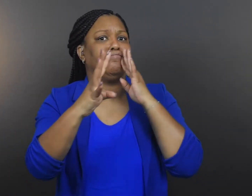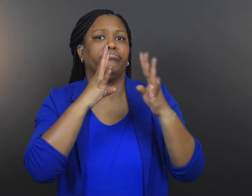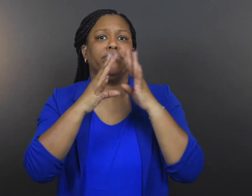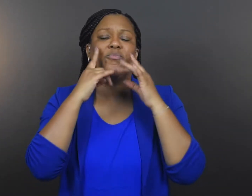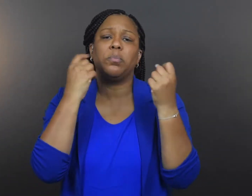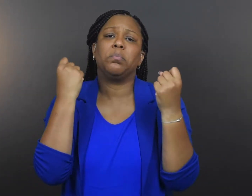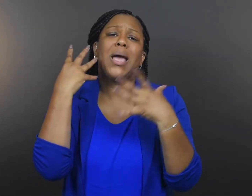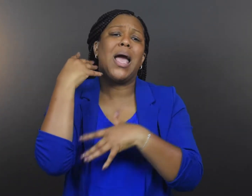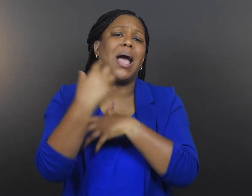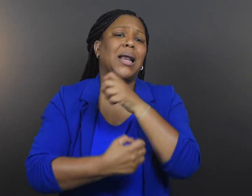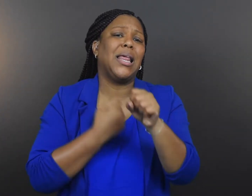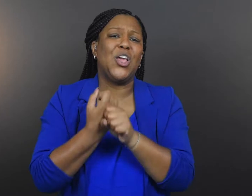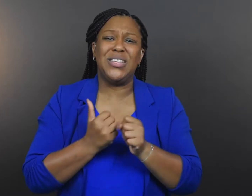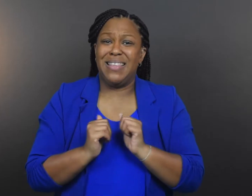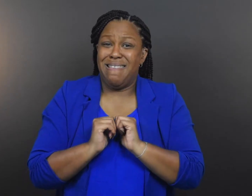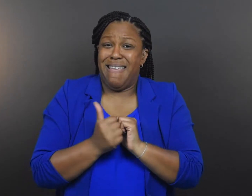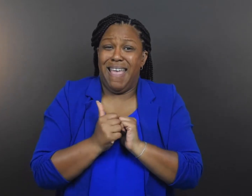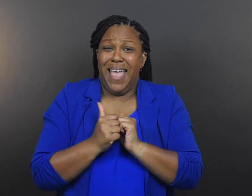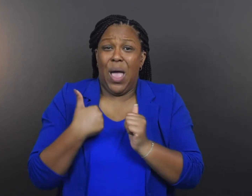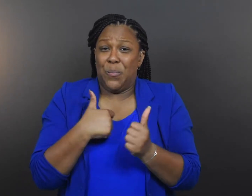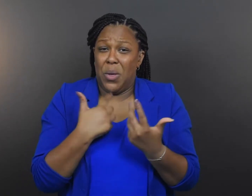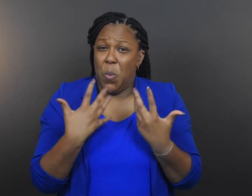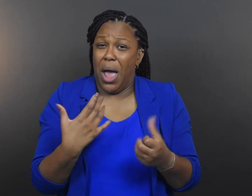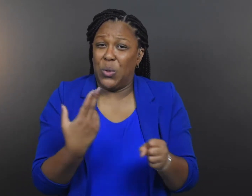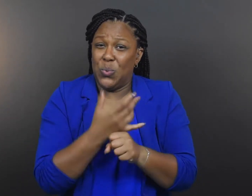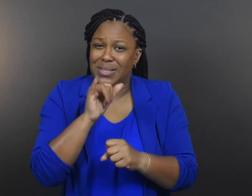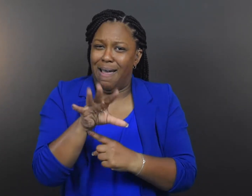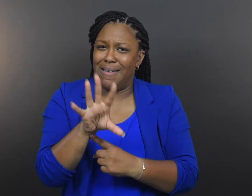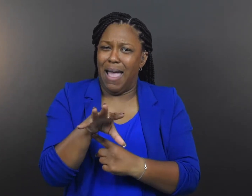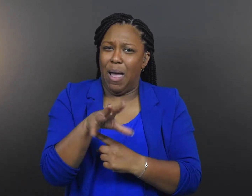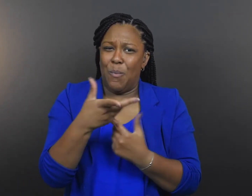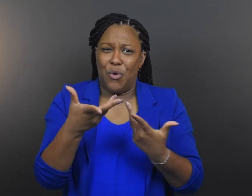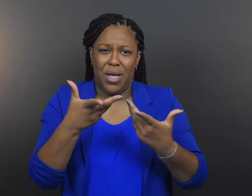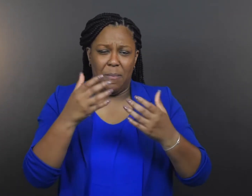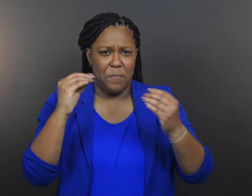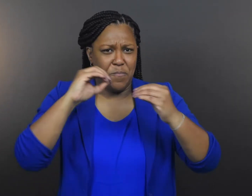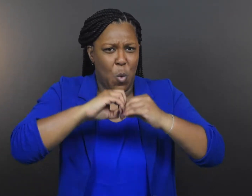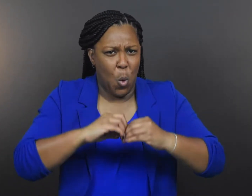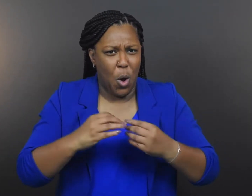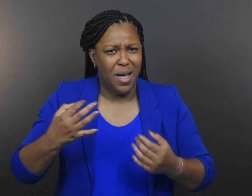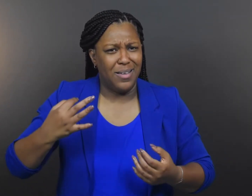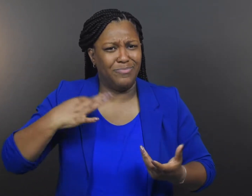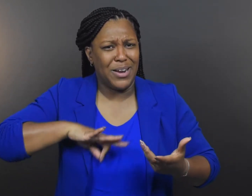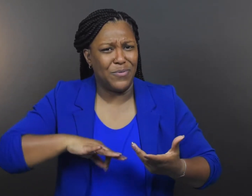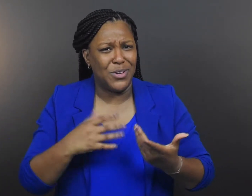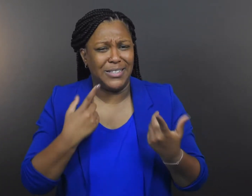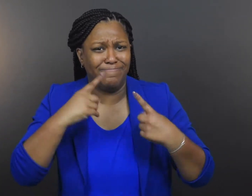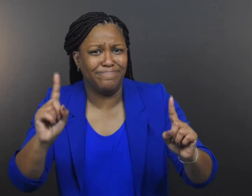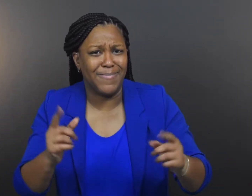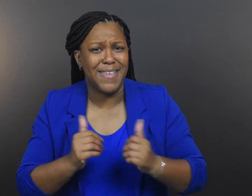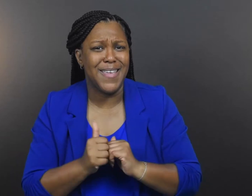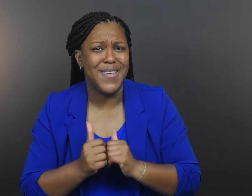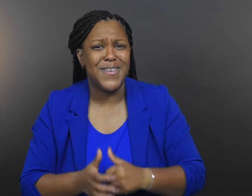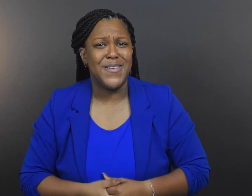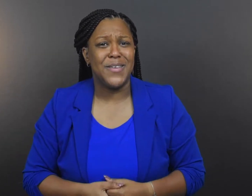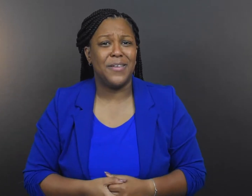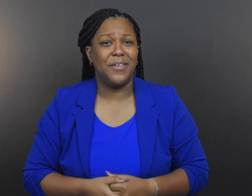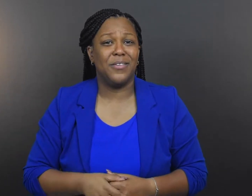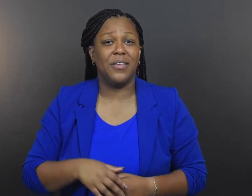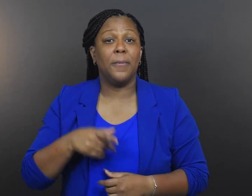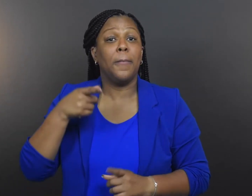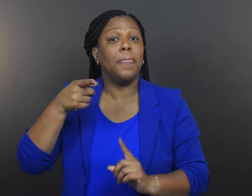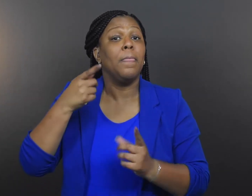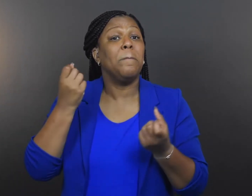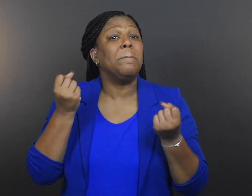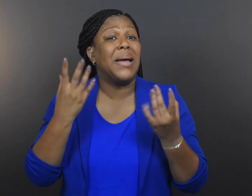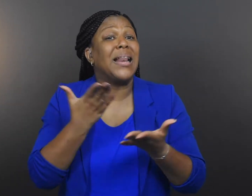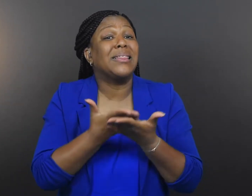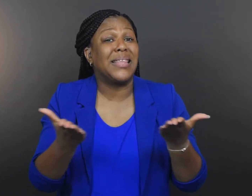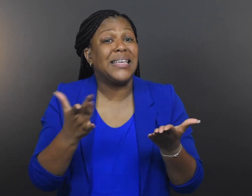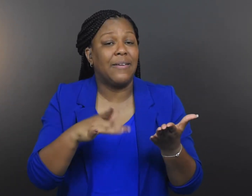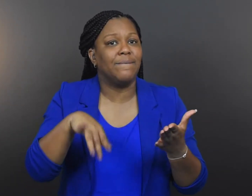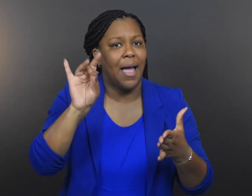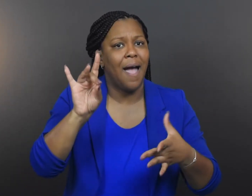“We had been talking for years about how we wanted to use that camera more,” Joy says.